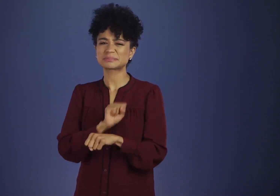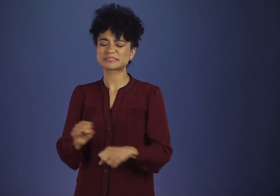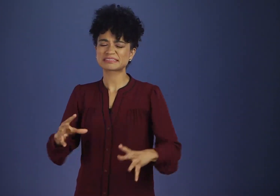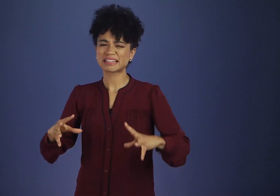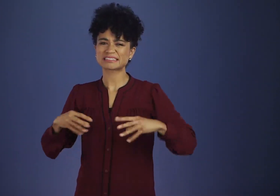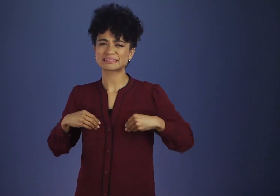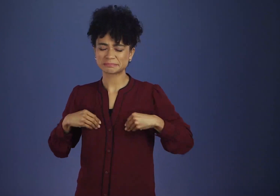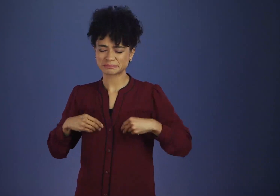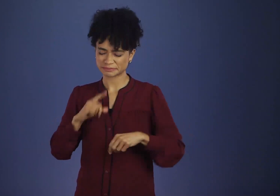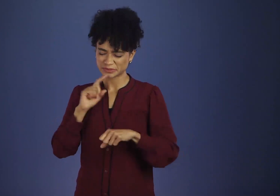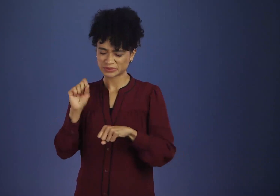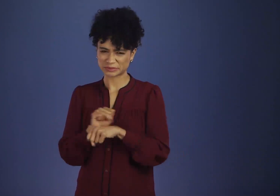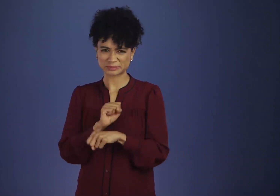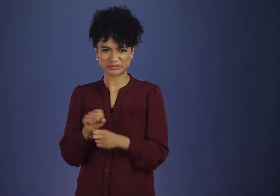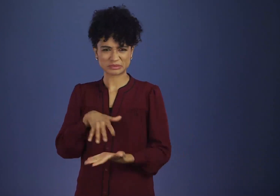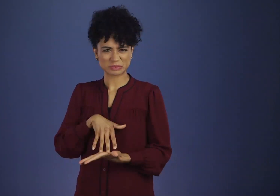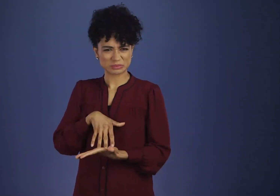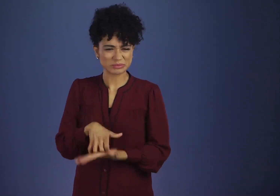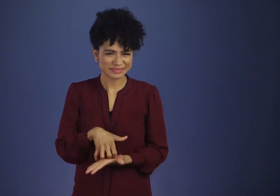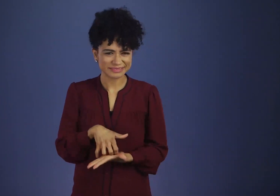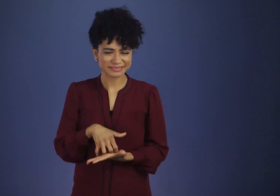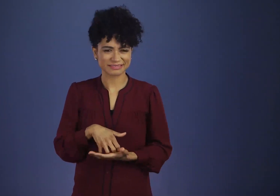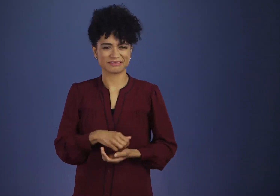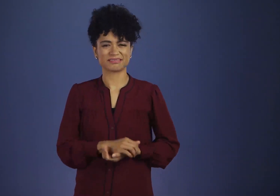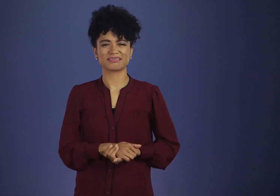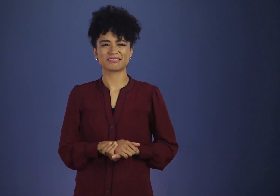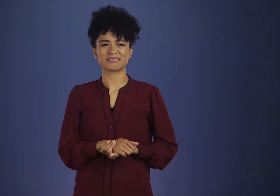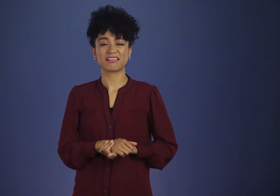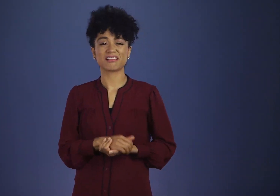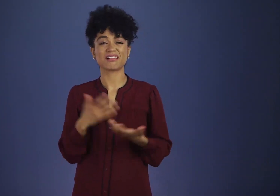accepted his devastating weakness and all its consequences.